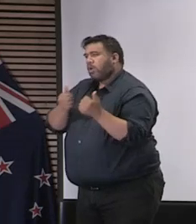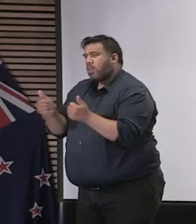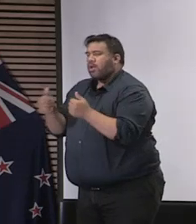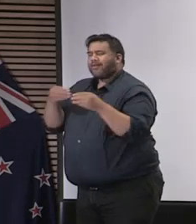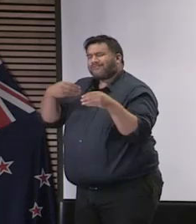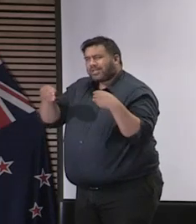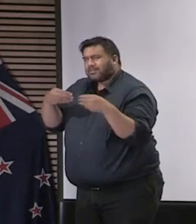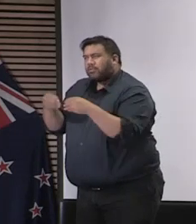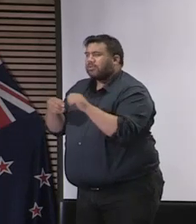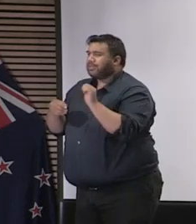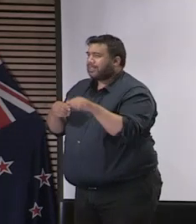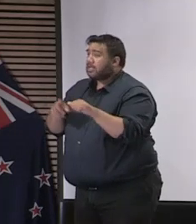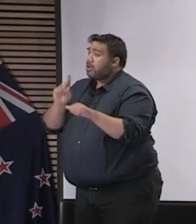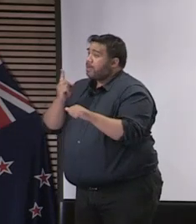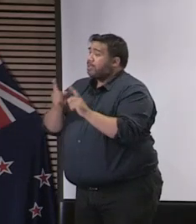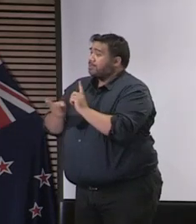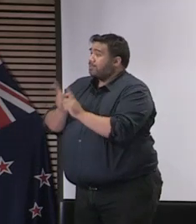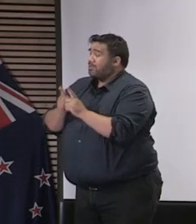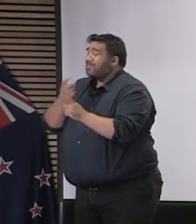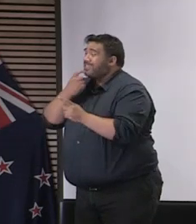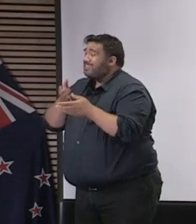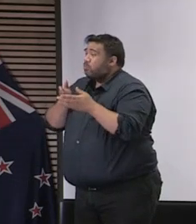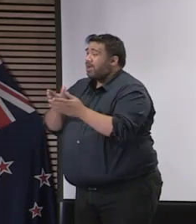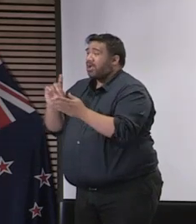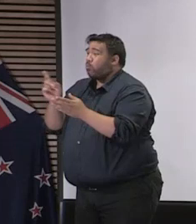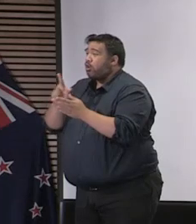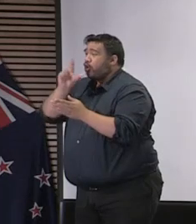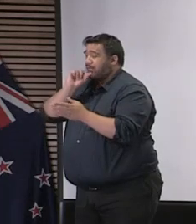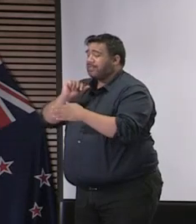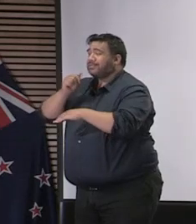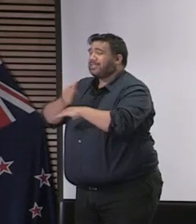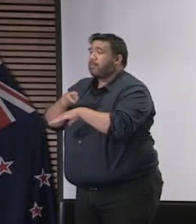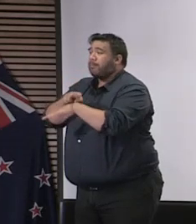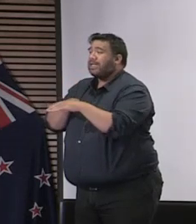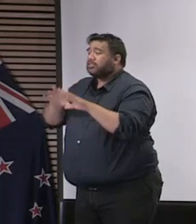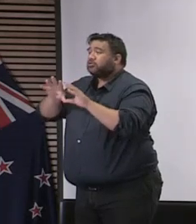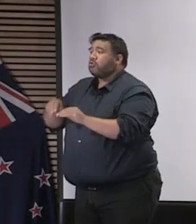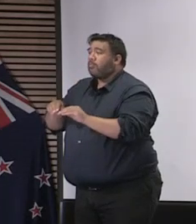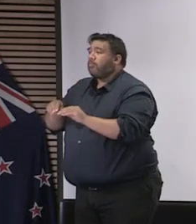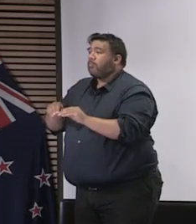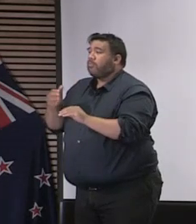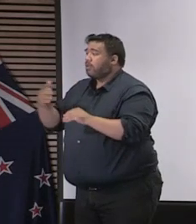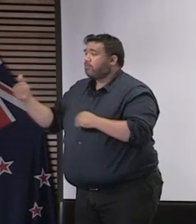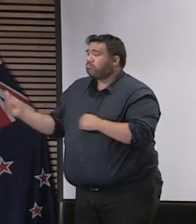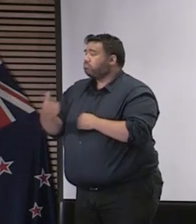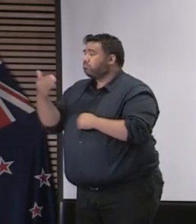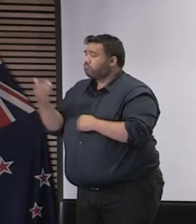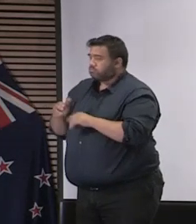also have flexibility, as to how to best manage this, but I know that in some areas checkpoint also be the most